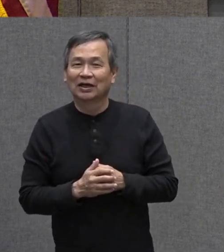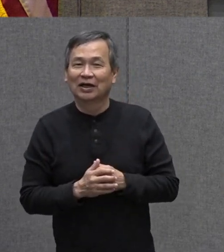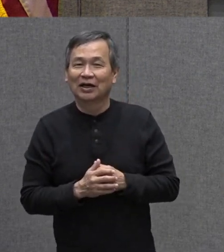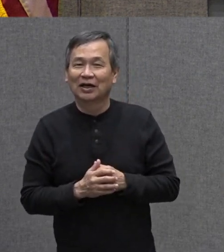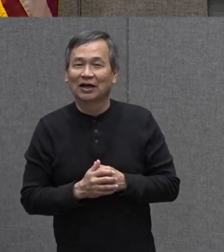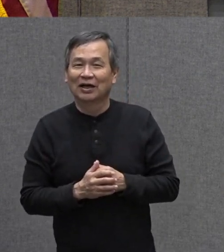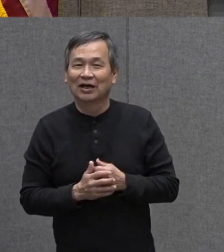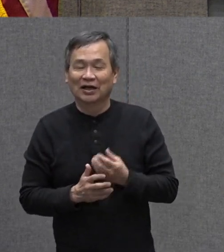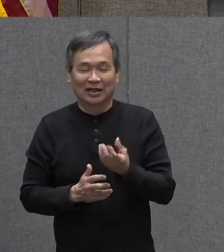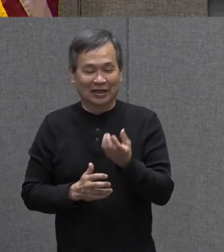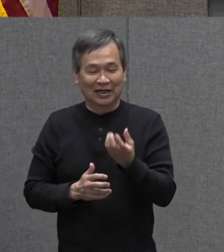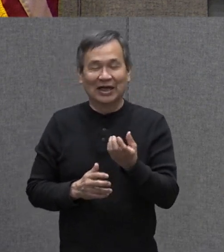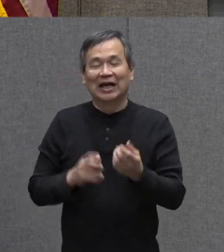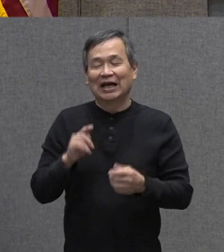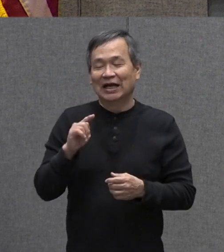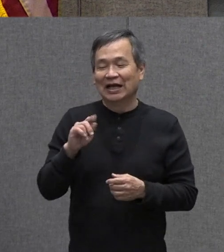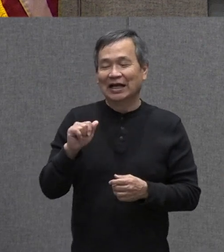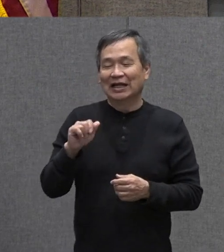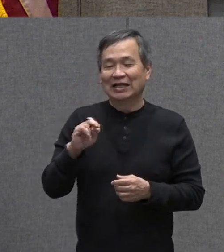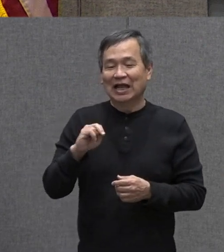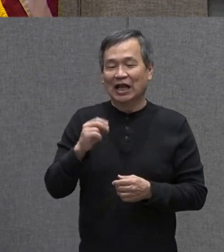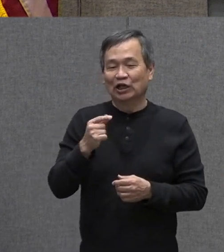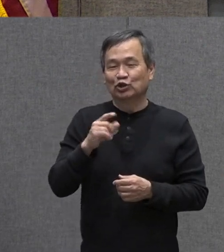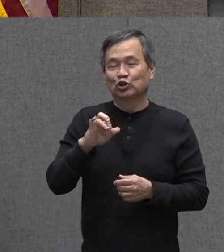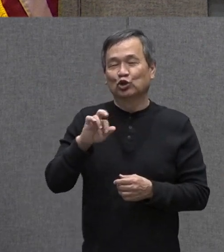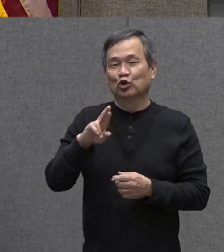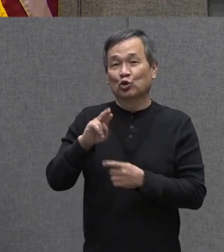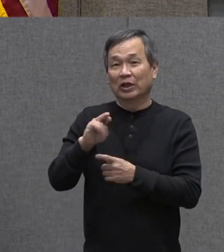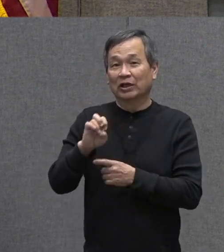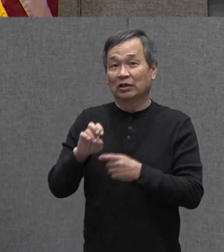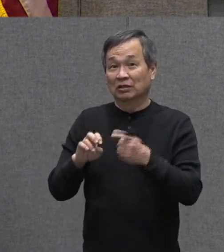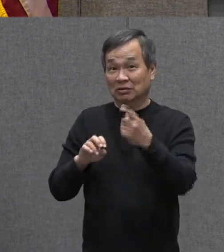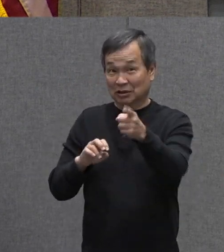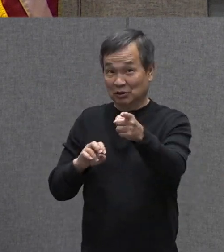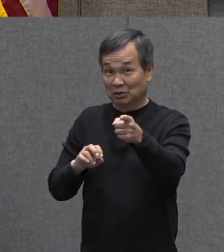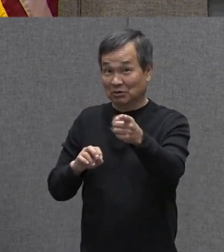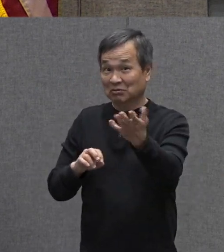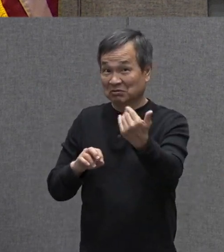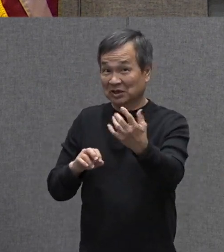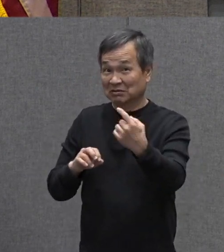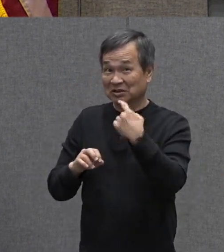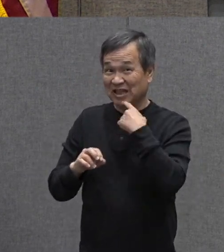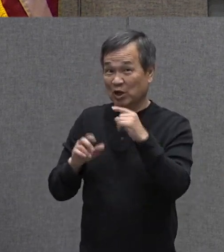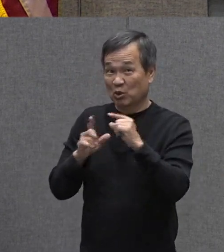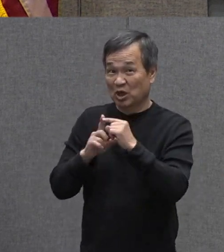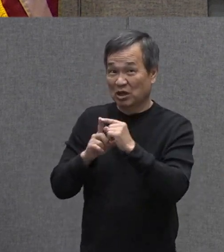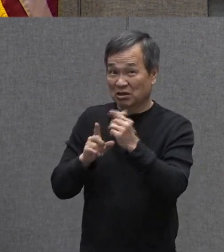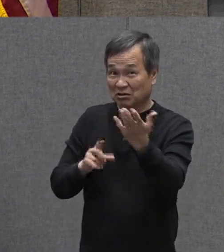It's a tangerine. Say tangerine. Good.